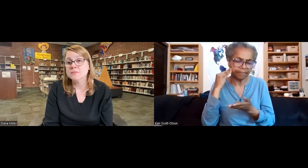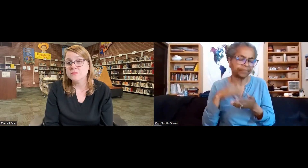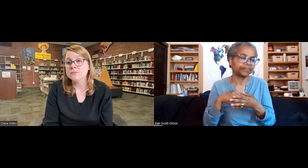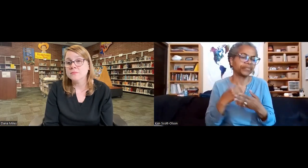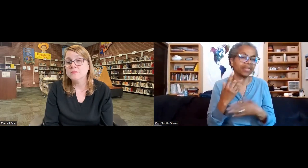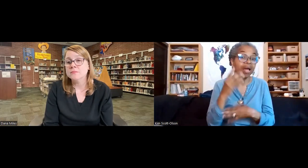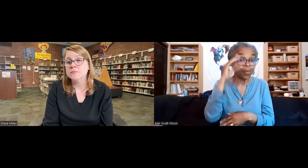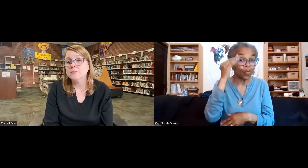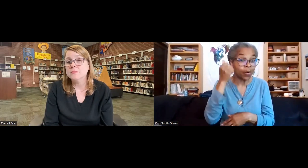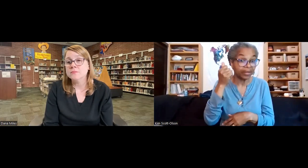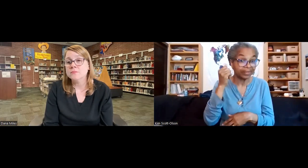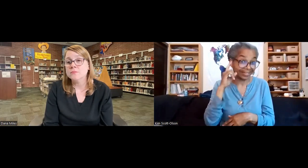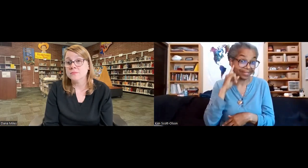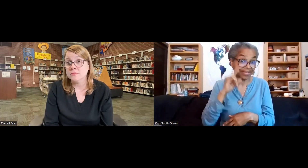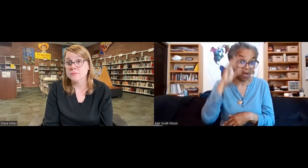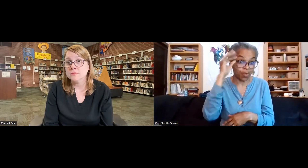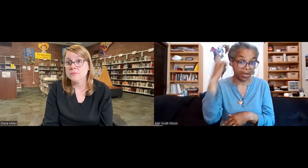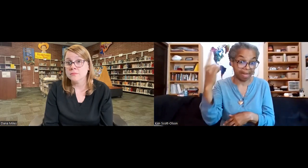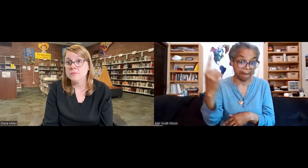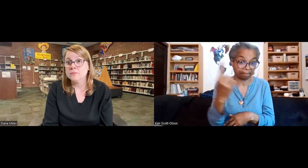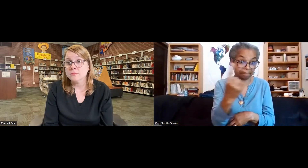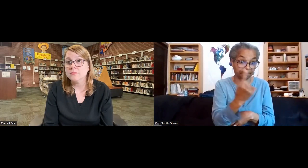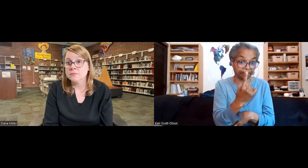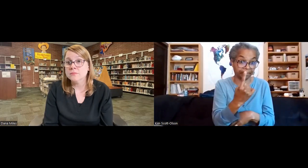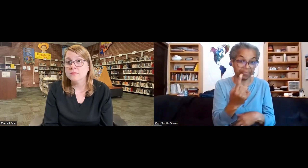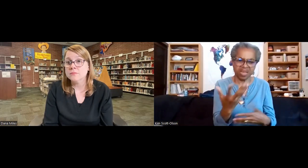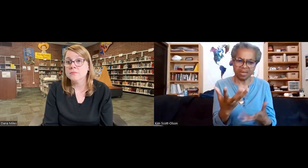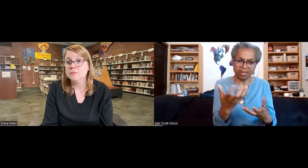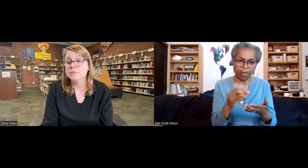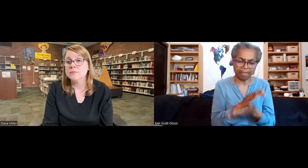The Deaf boy comes up to the table for a paper,